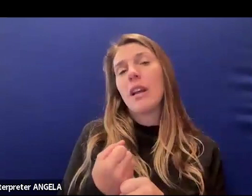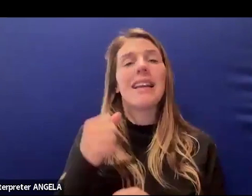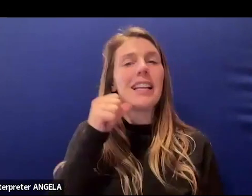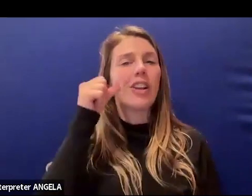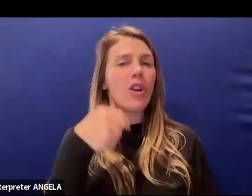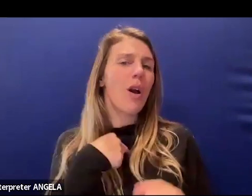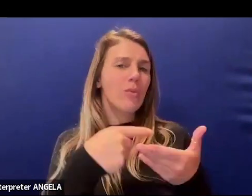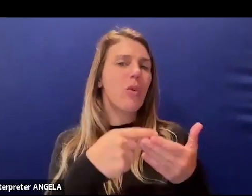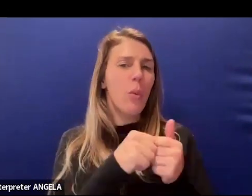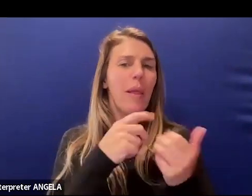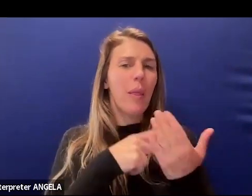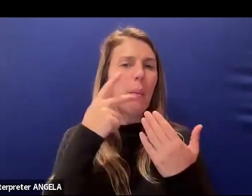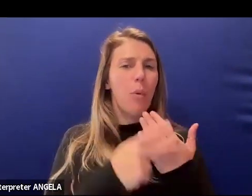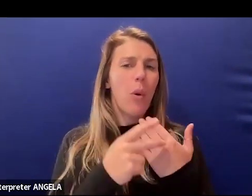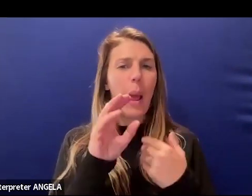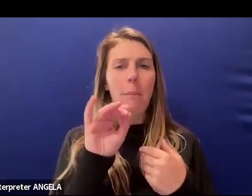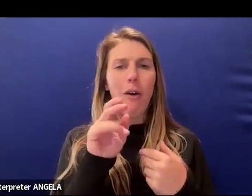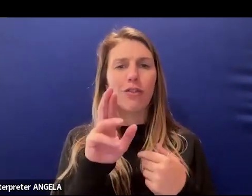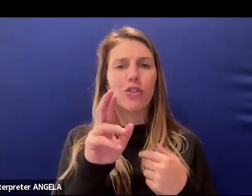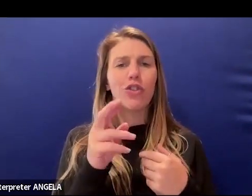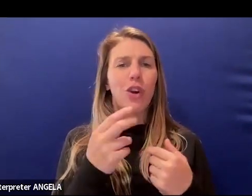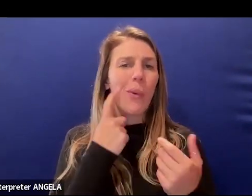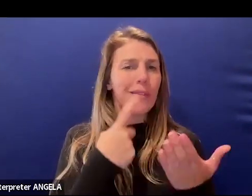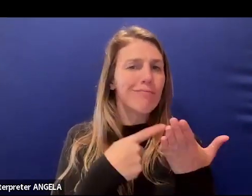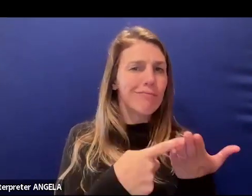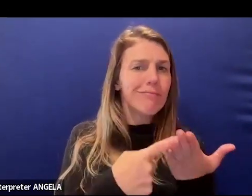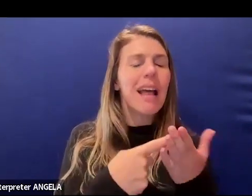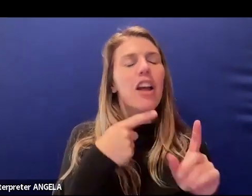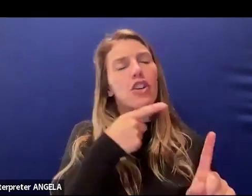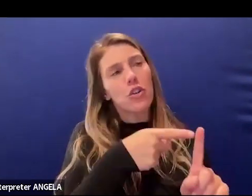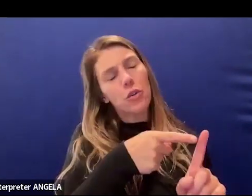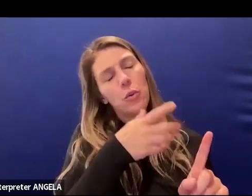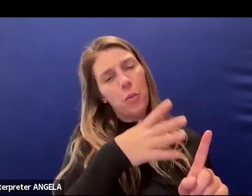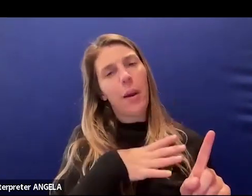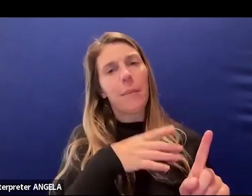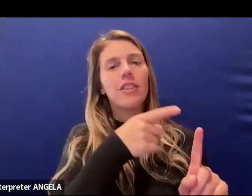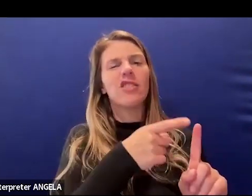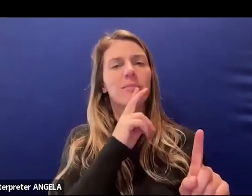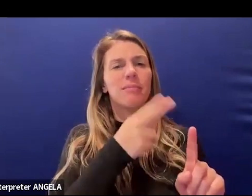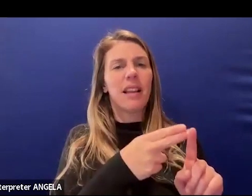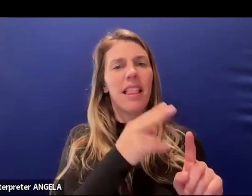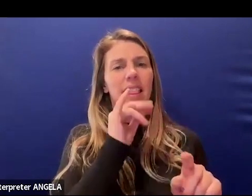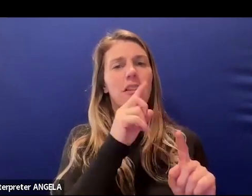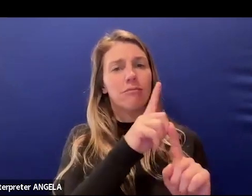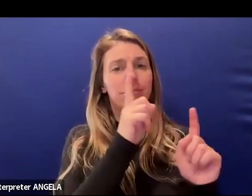Just yesterday, I was talking to a former program officer of ours, and she was talking about when NSF envisioned